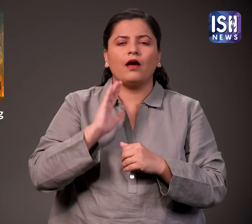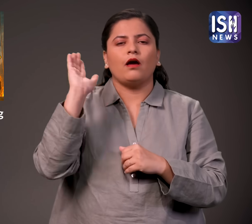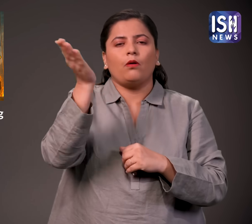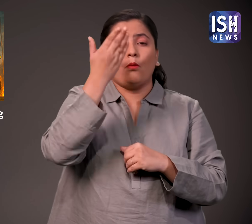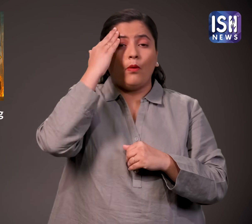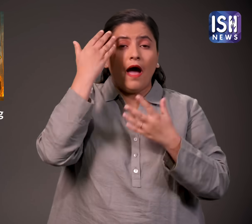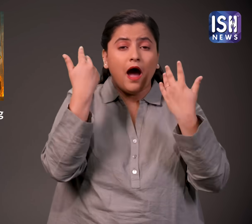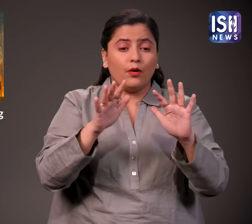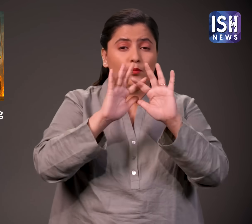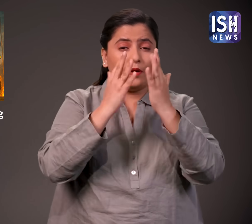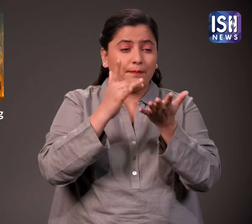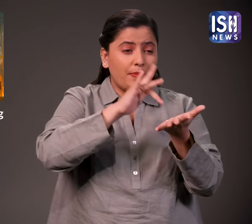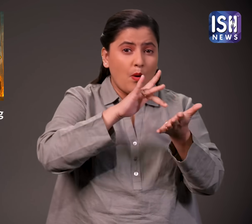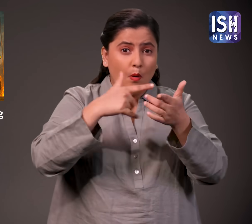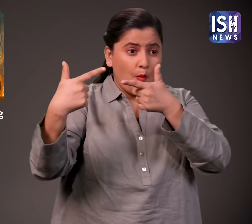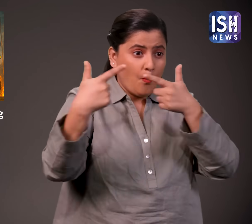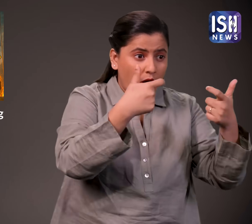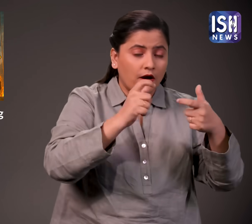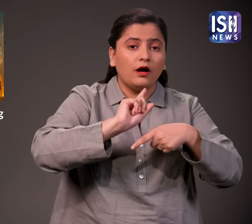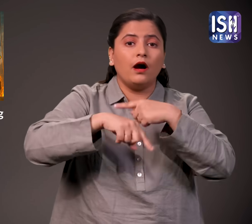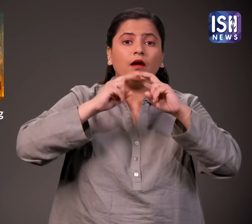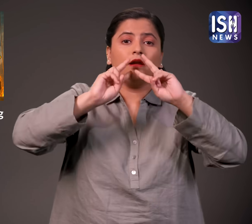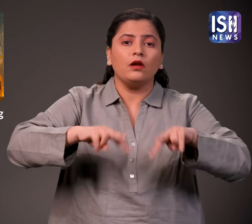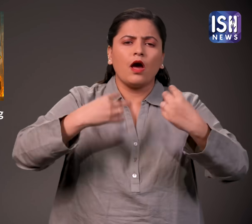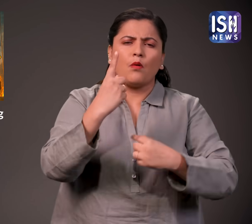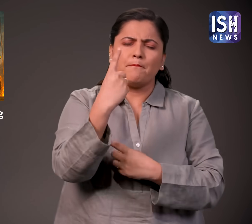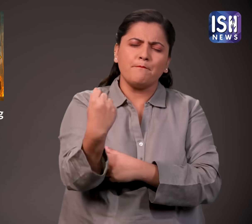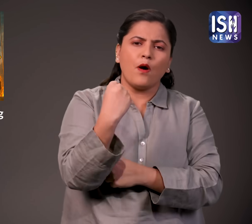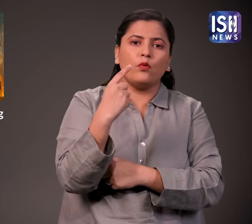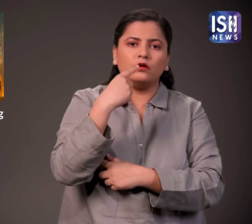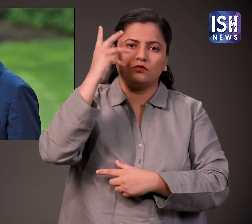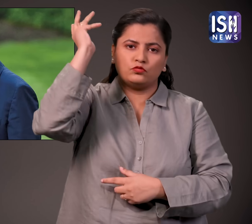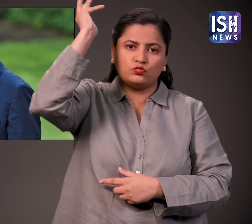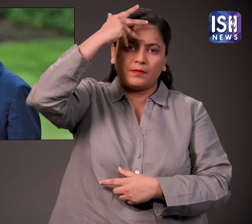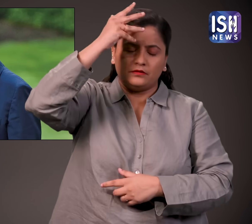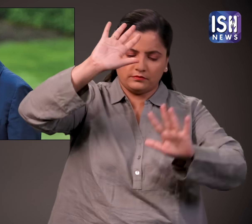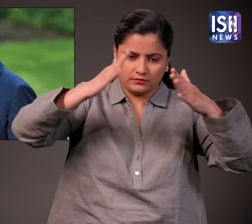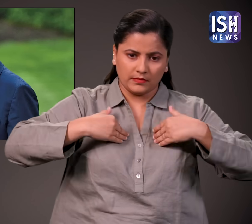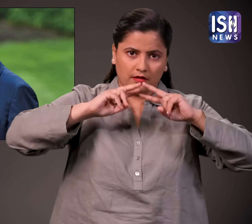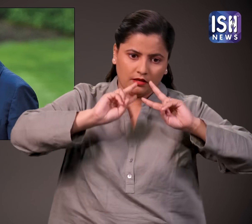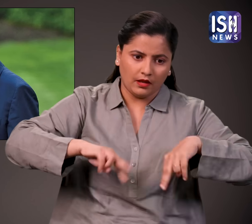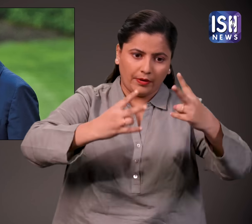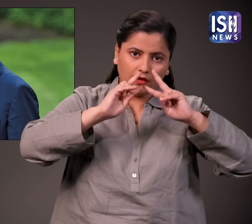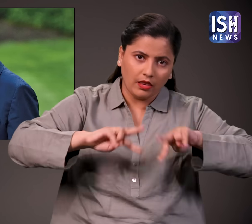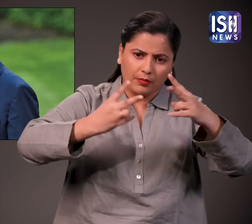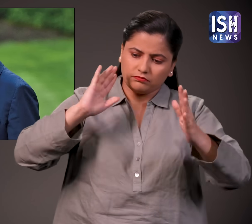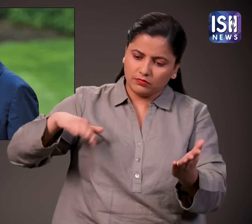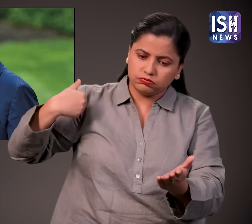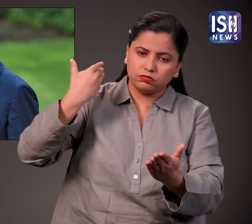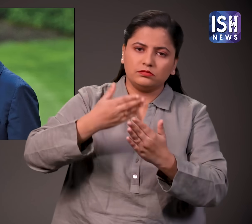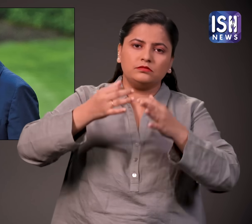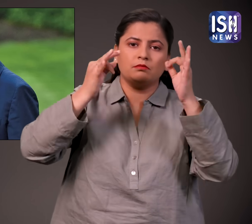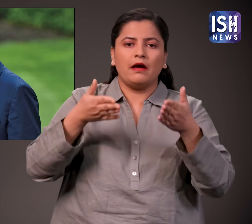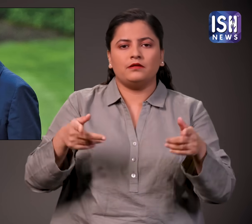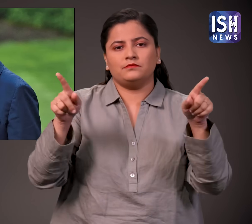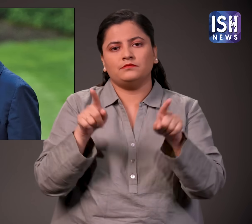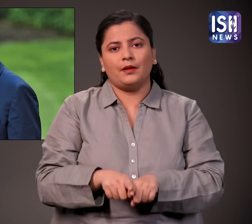As always, during any crisis around the world, one person who steps in is, U.S. President Donald Trump.